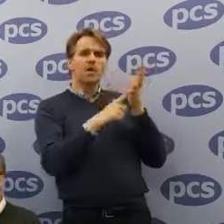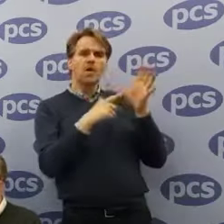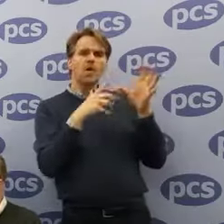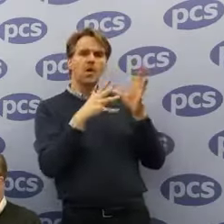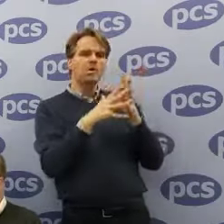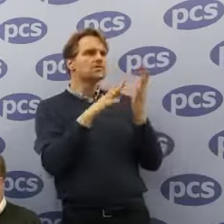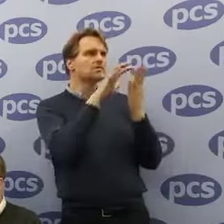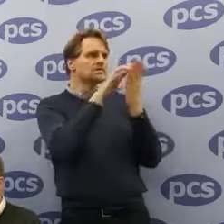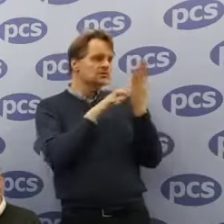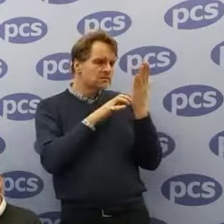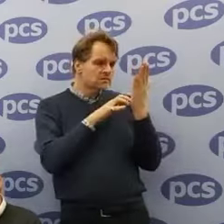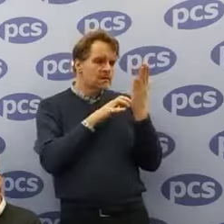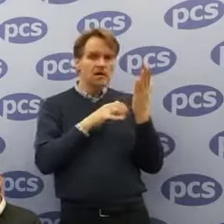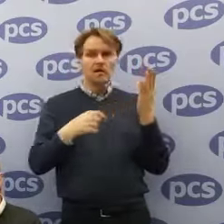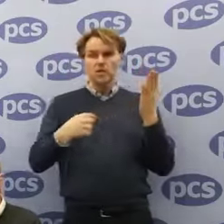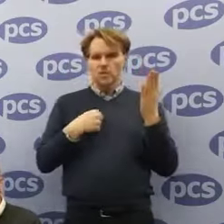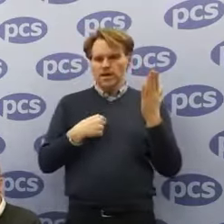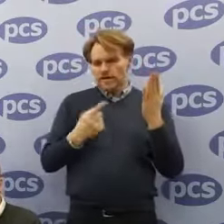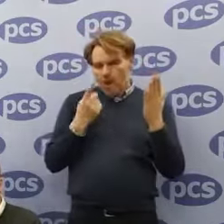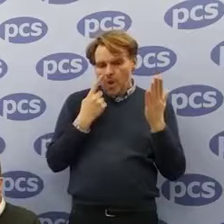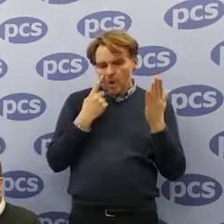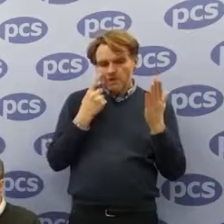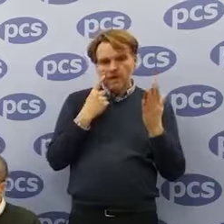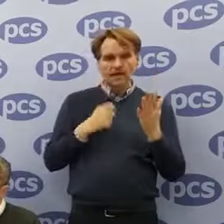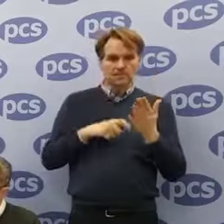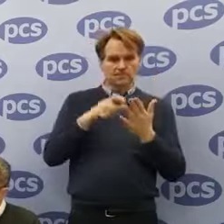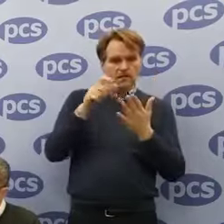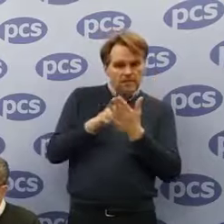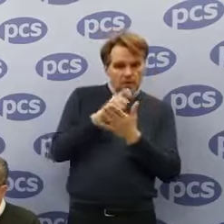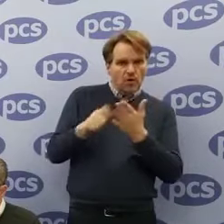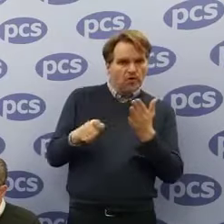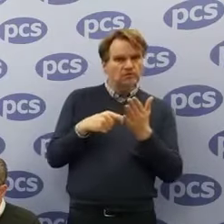analysed the votes, we've listened very carefully to what members and reps told